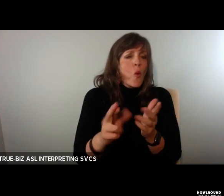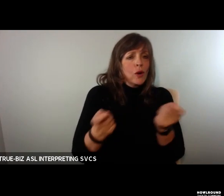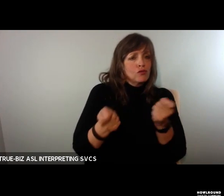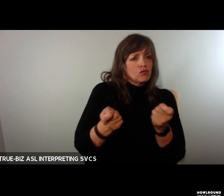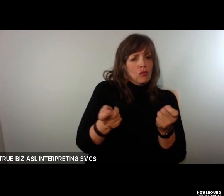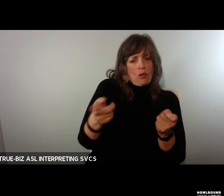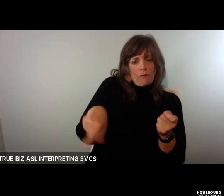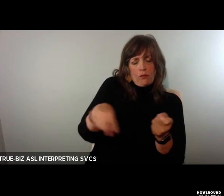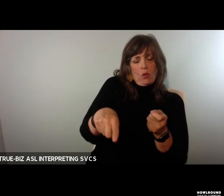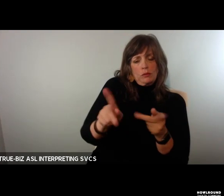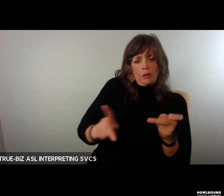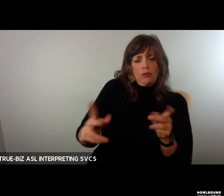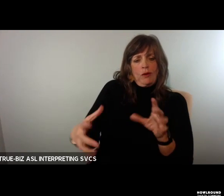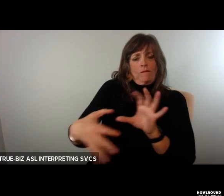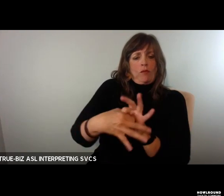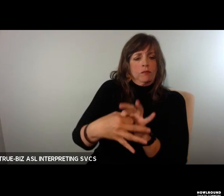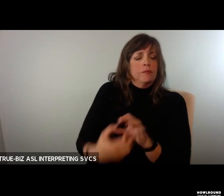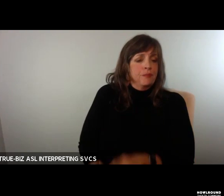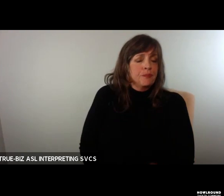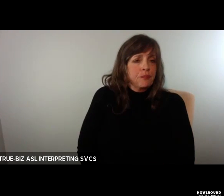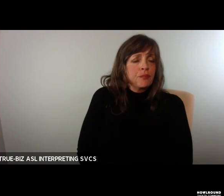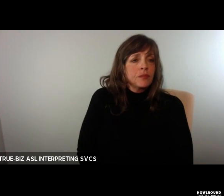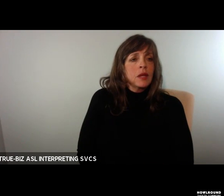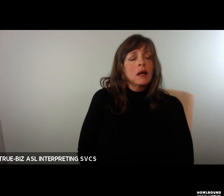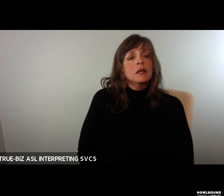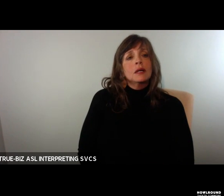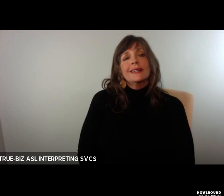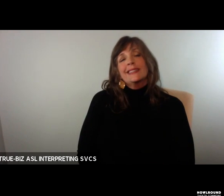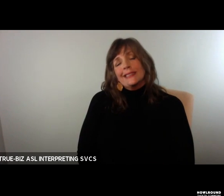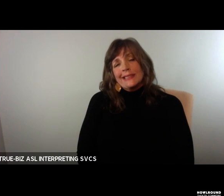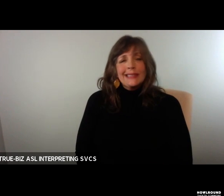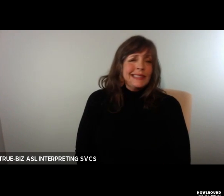So usually that's something like an epidemic.